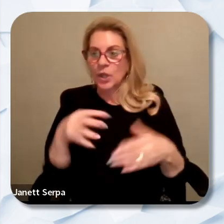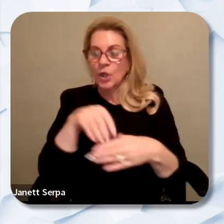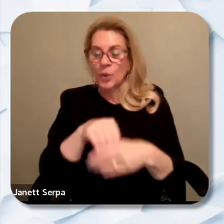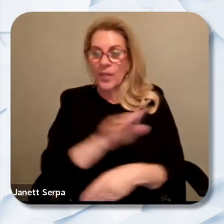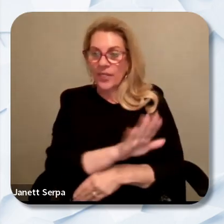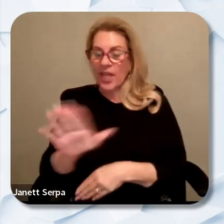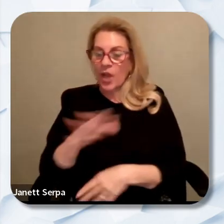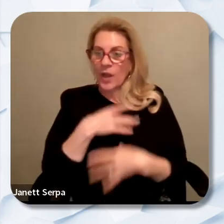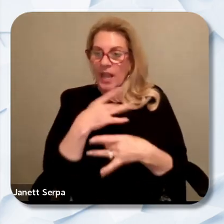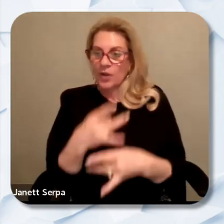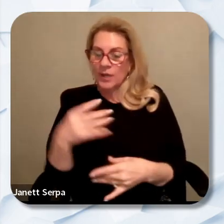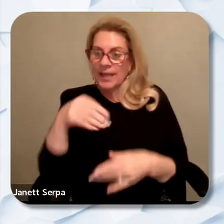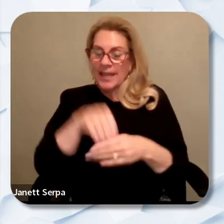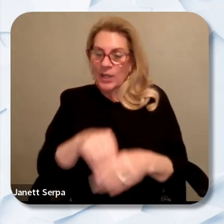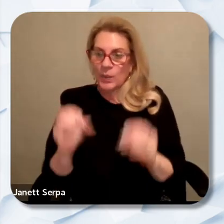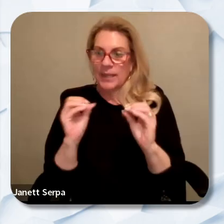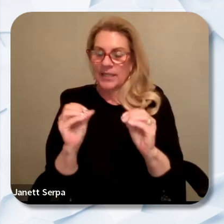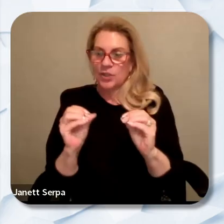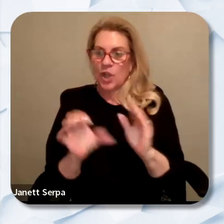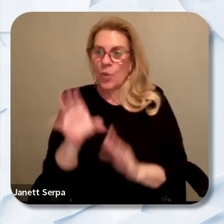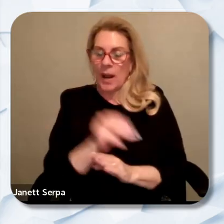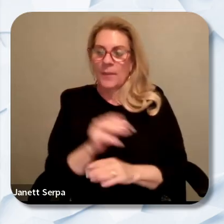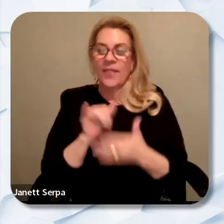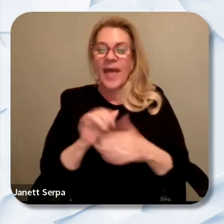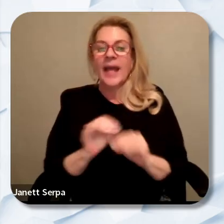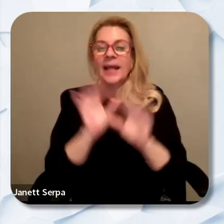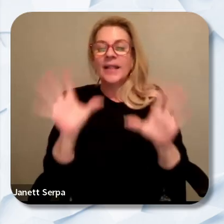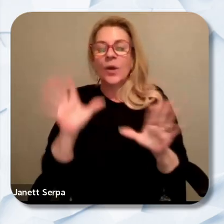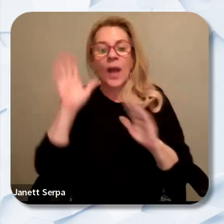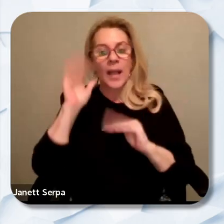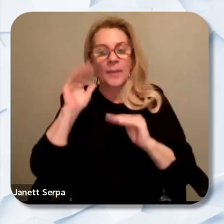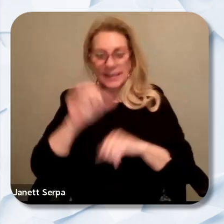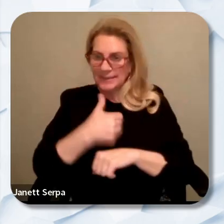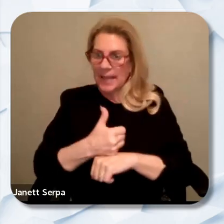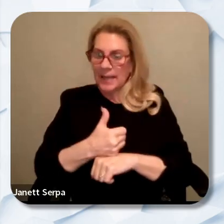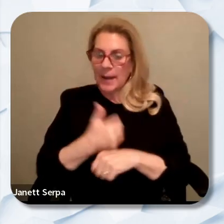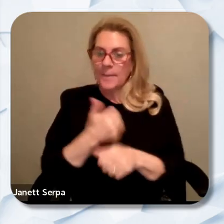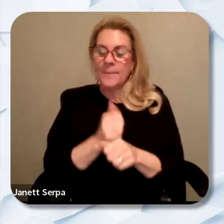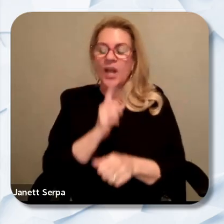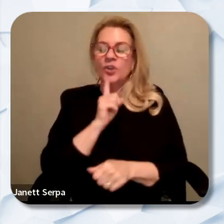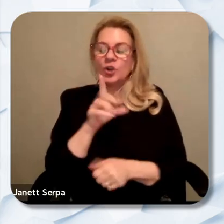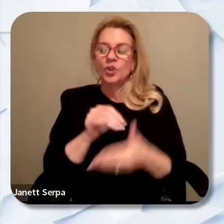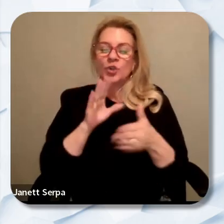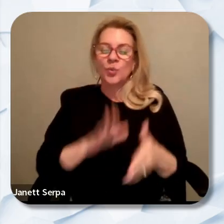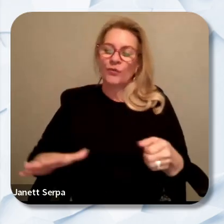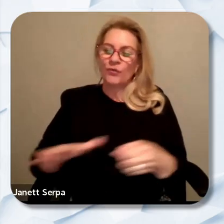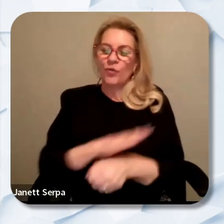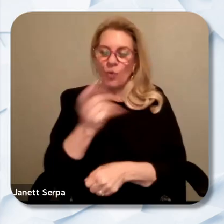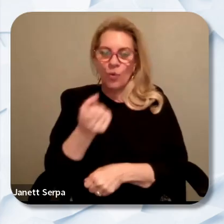into the curriculum. Set clear expectations. Make sure students fully understand the rules